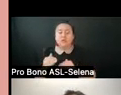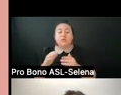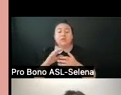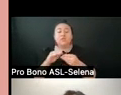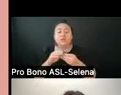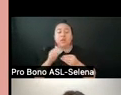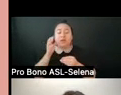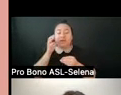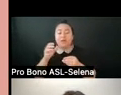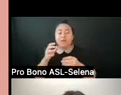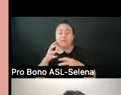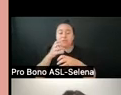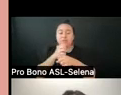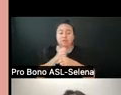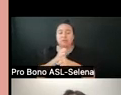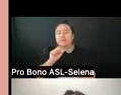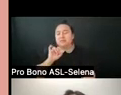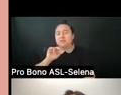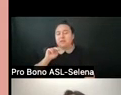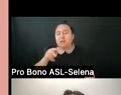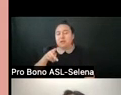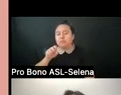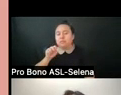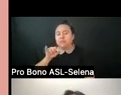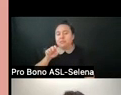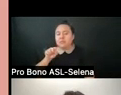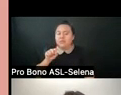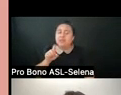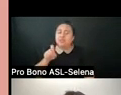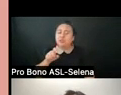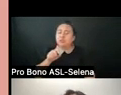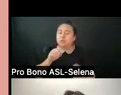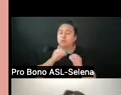But because non-fiction can be expansive, this should go beyond plot points.